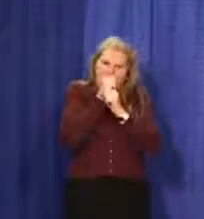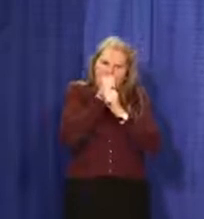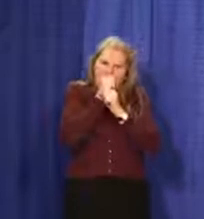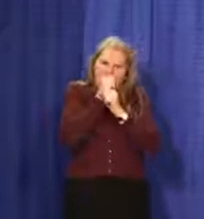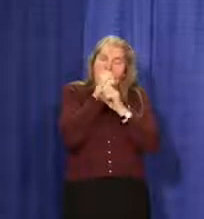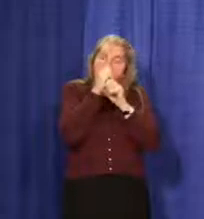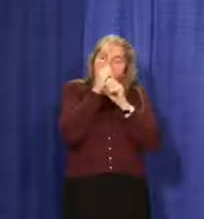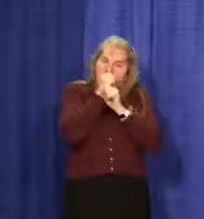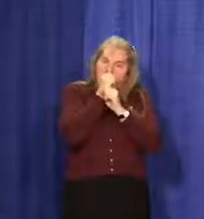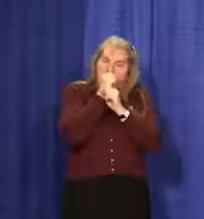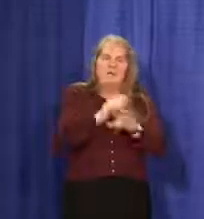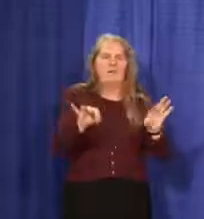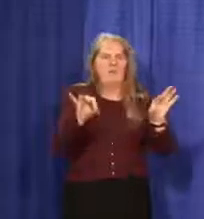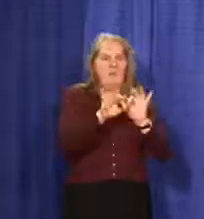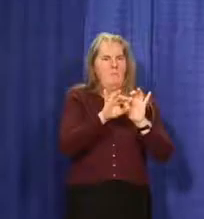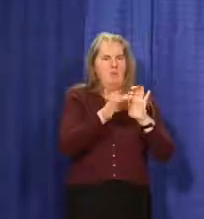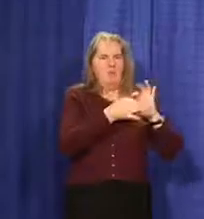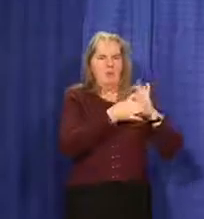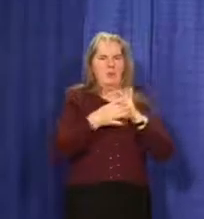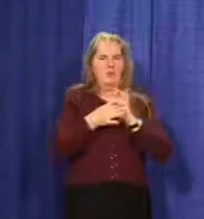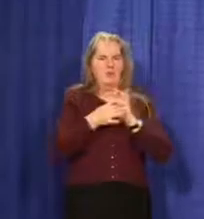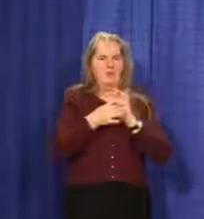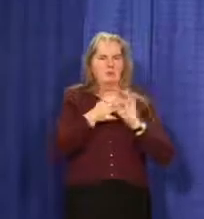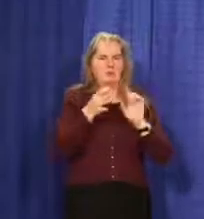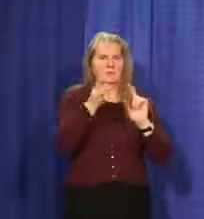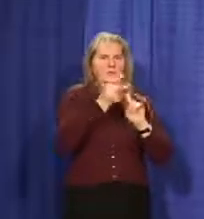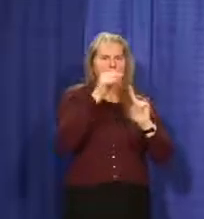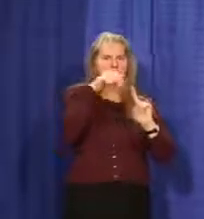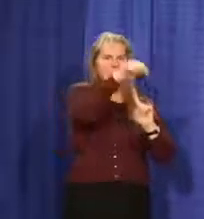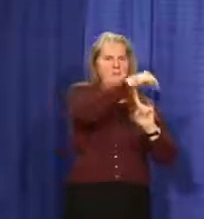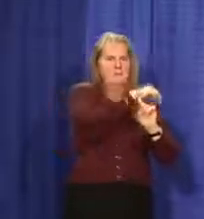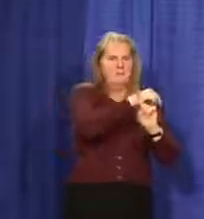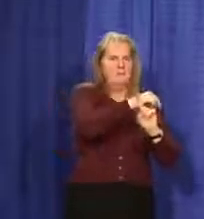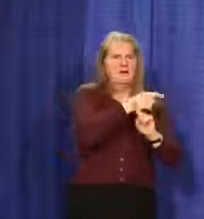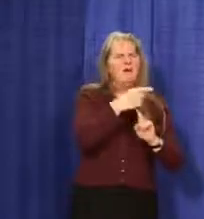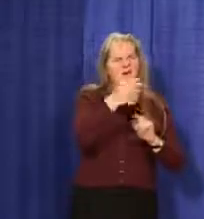so well connected that if we can maintain that trust of